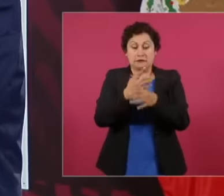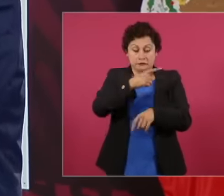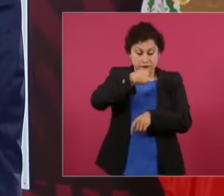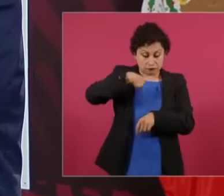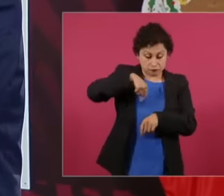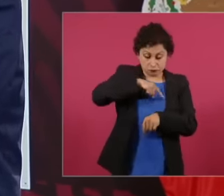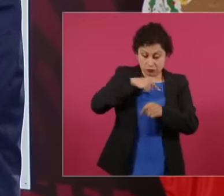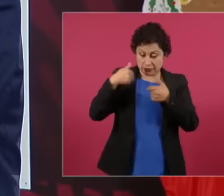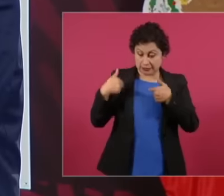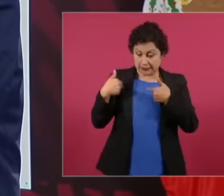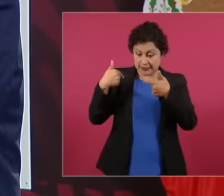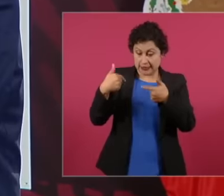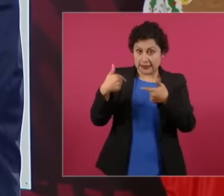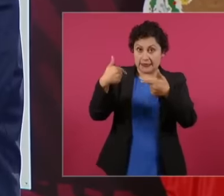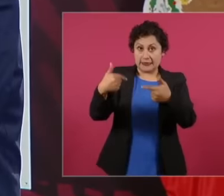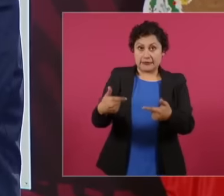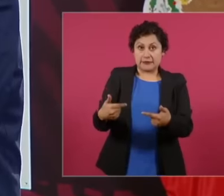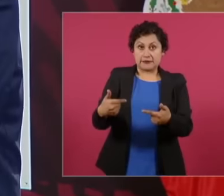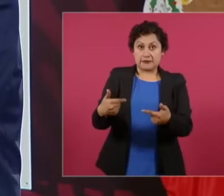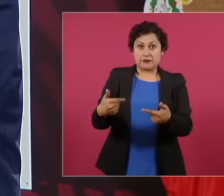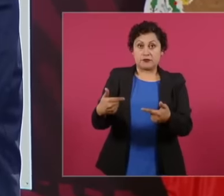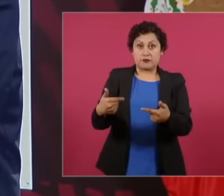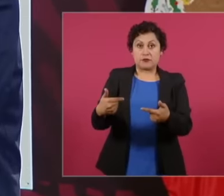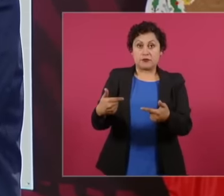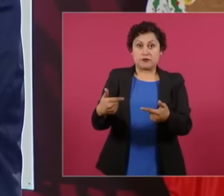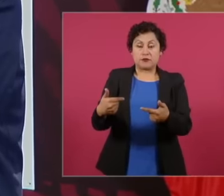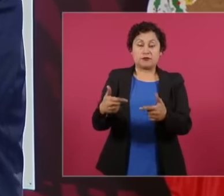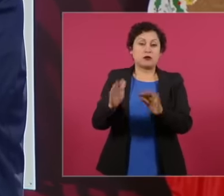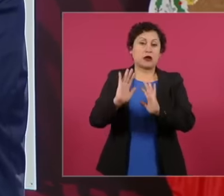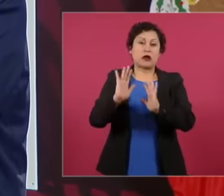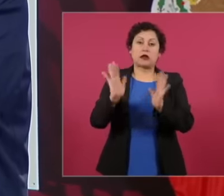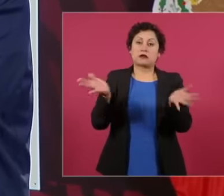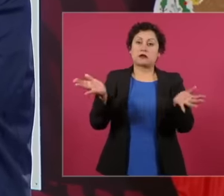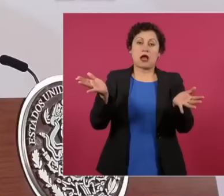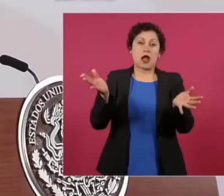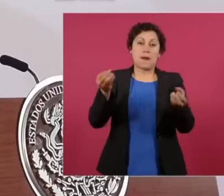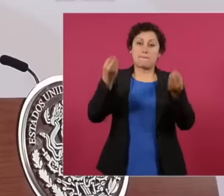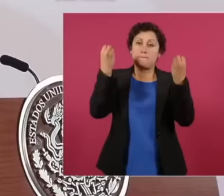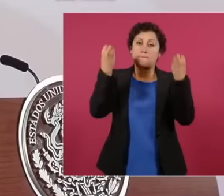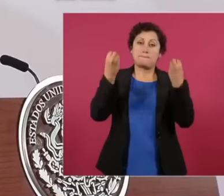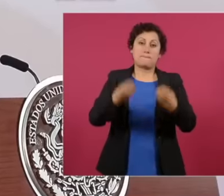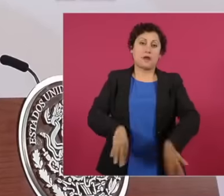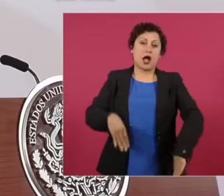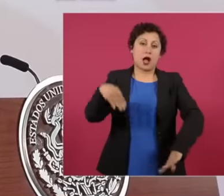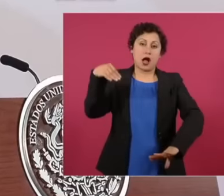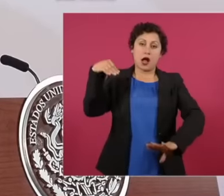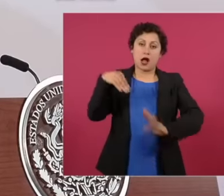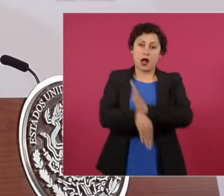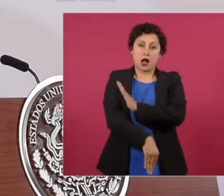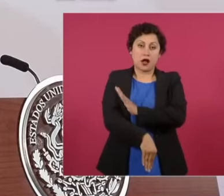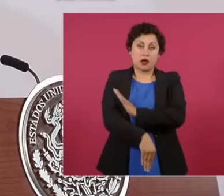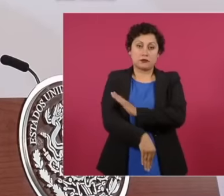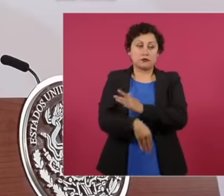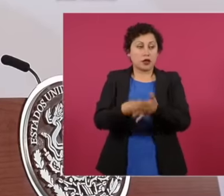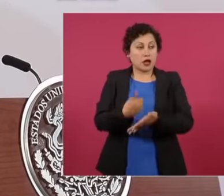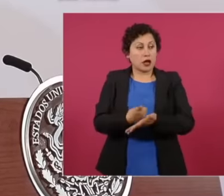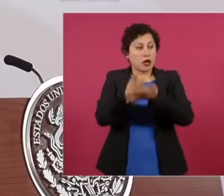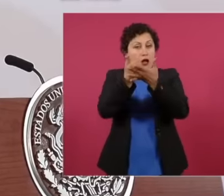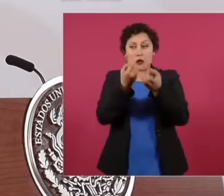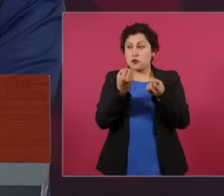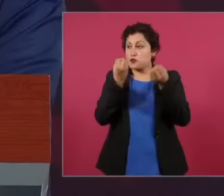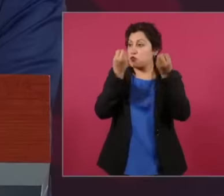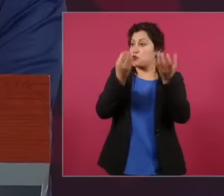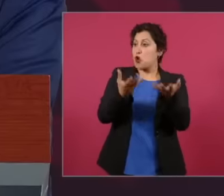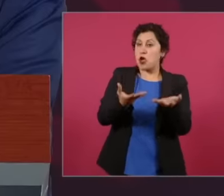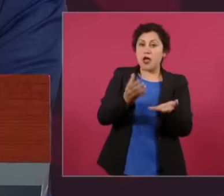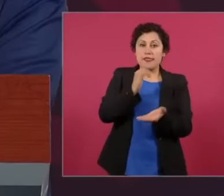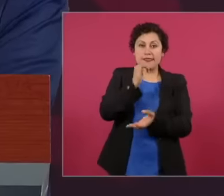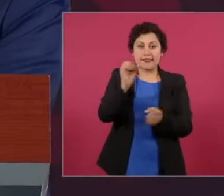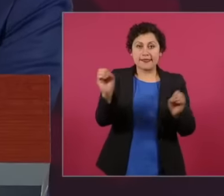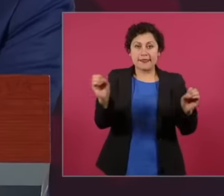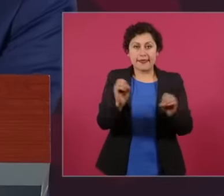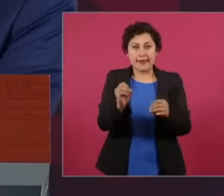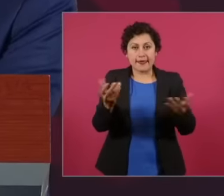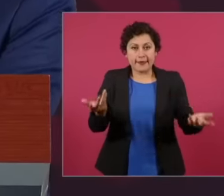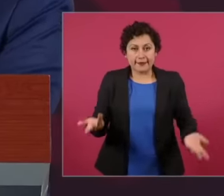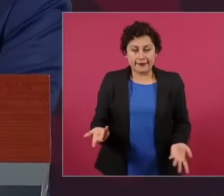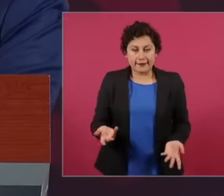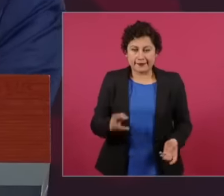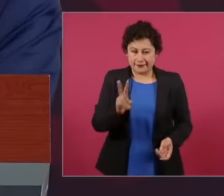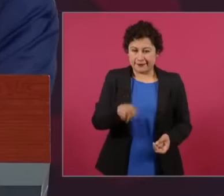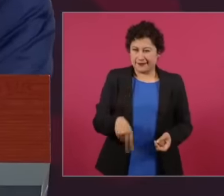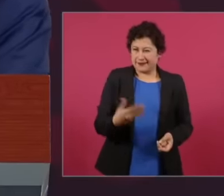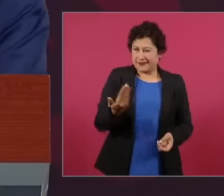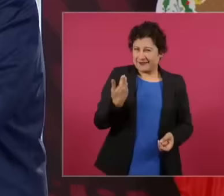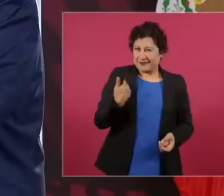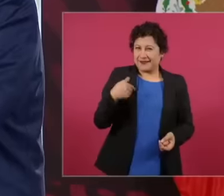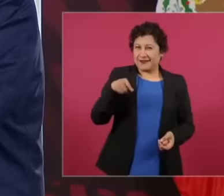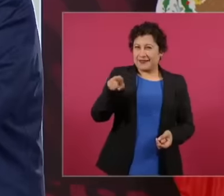has turned out to be a failure It hasn't contributed anything yet until recently, imagine